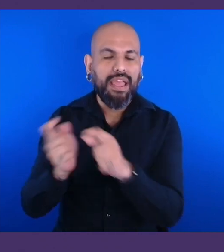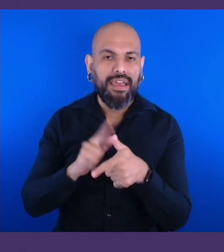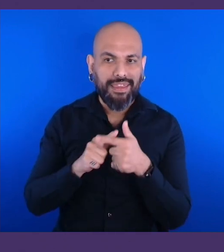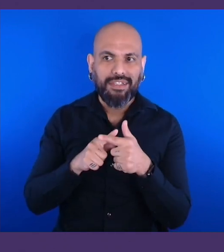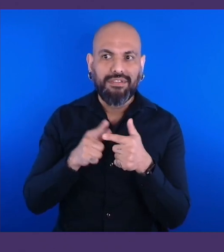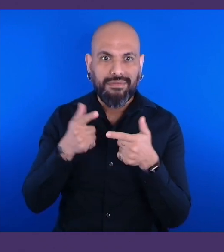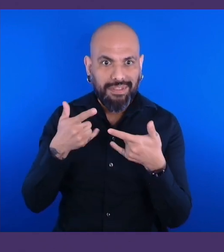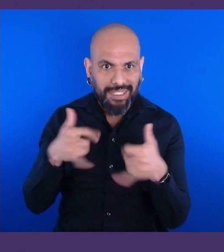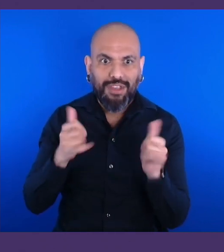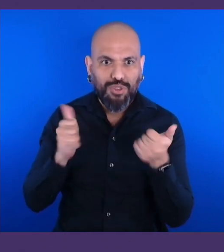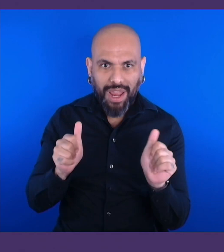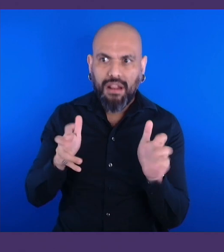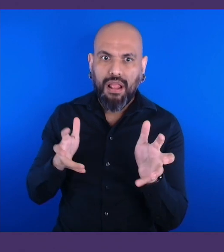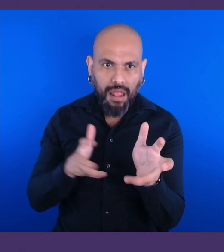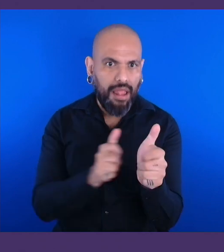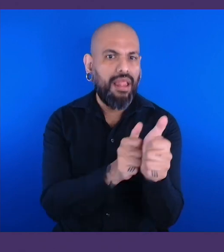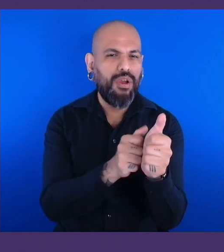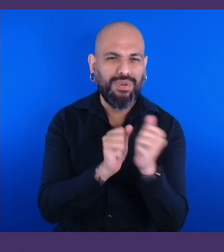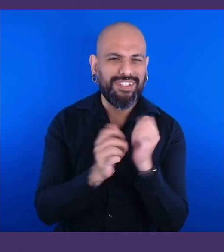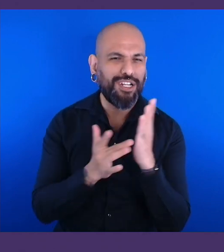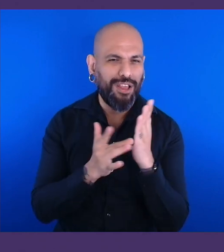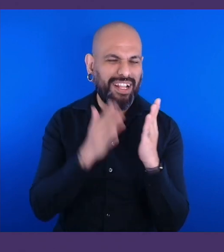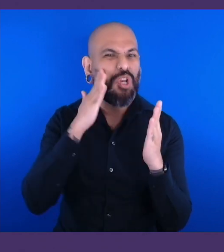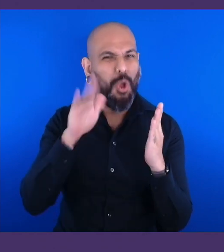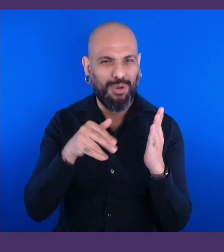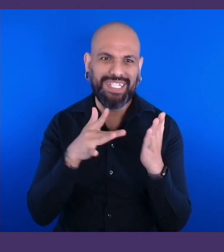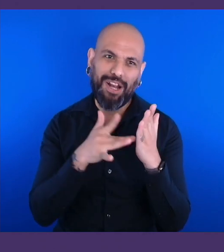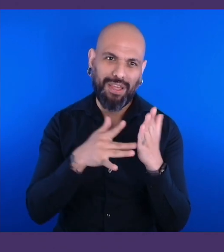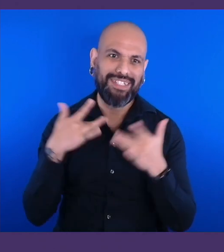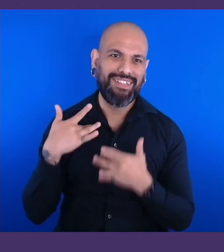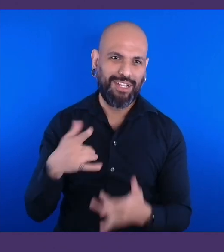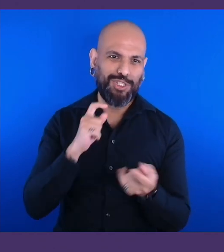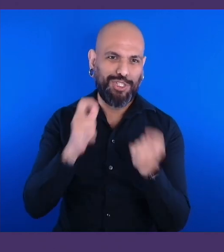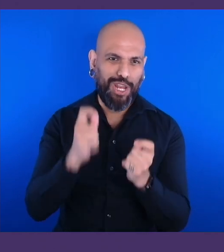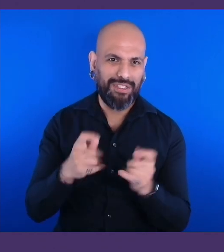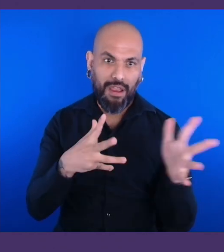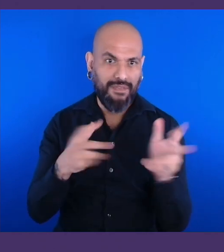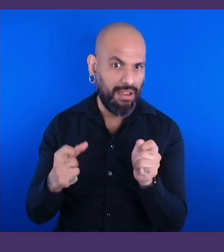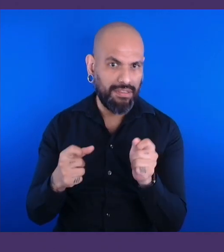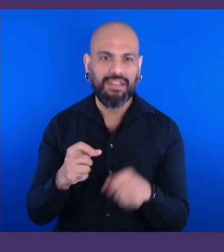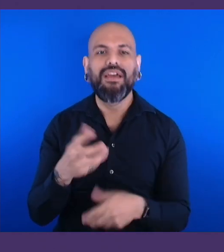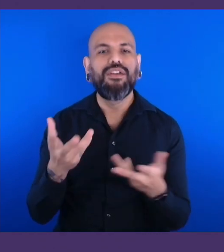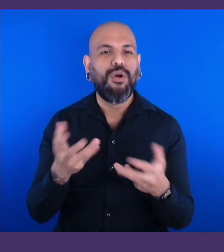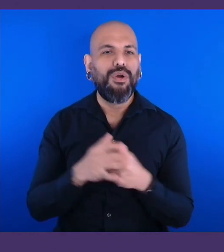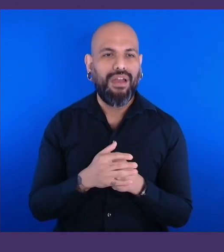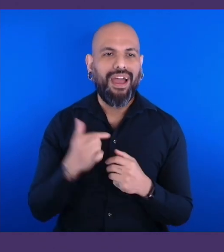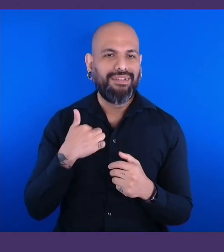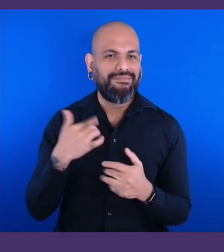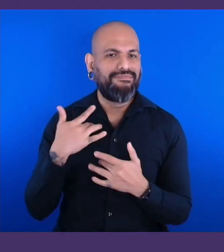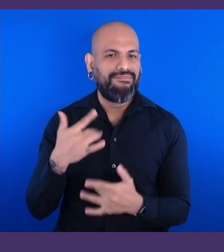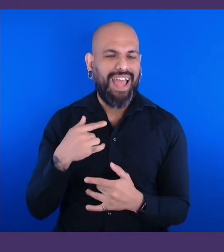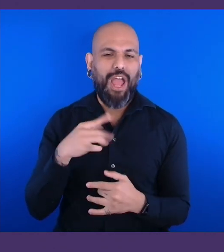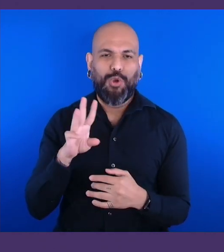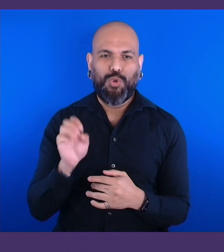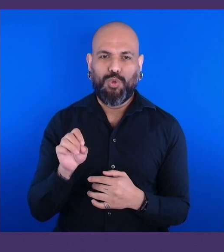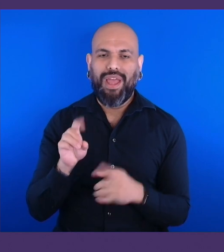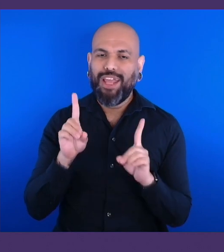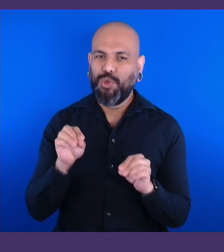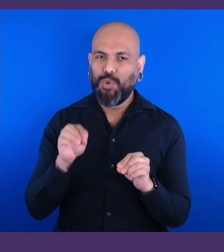which as we know does change very fast. I do worry somewhat though that the tradeoff there is,